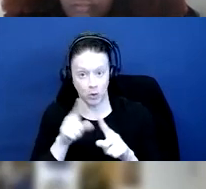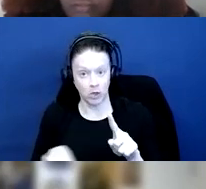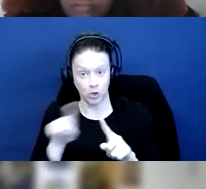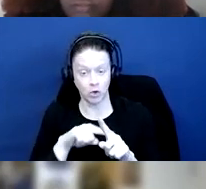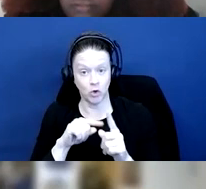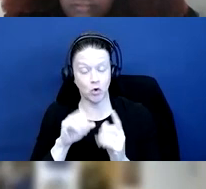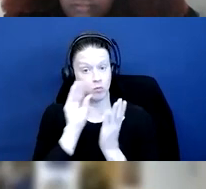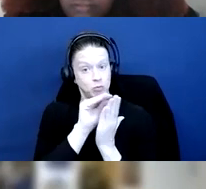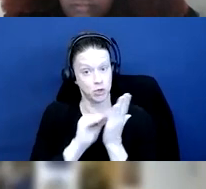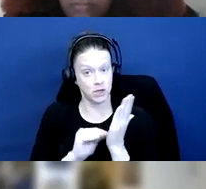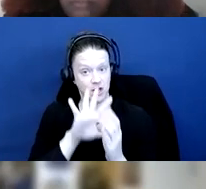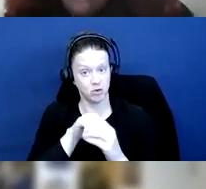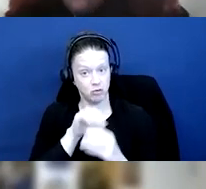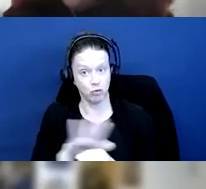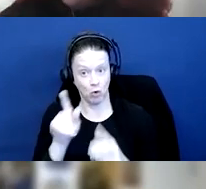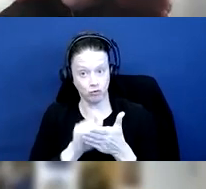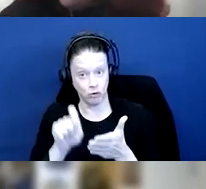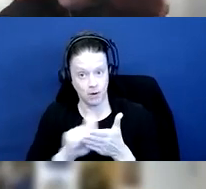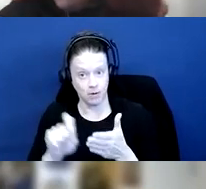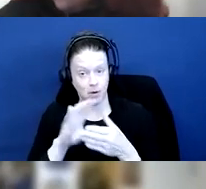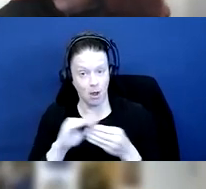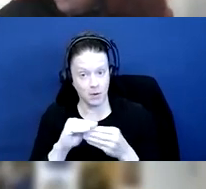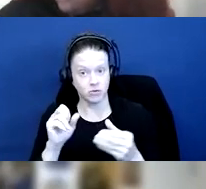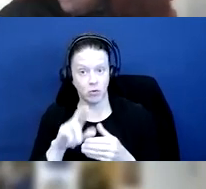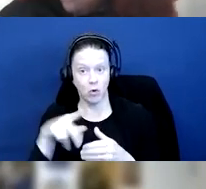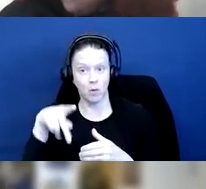written comments or your public comments,